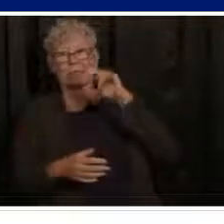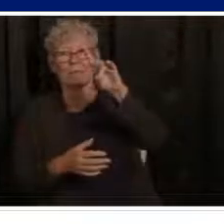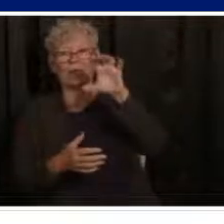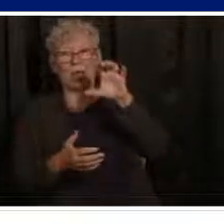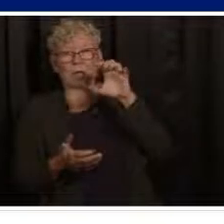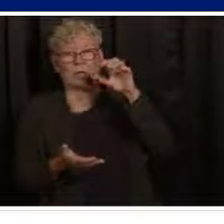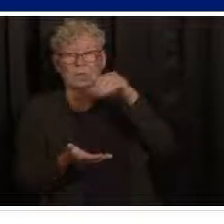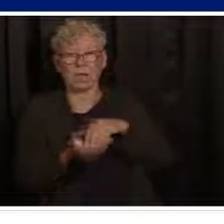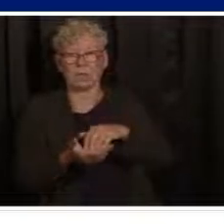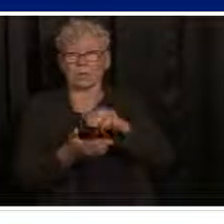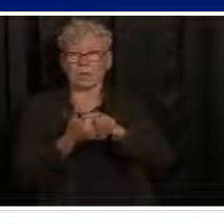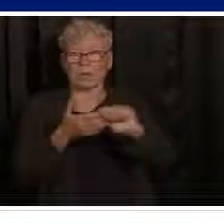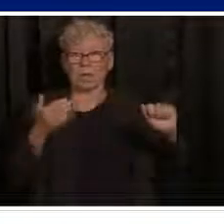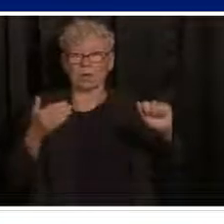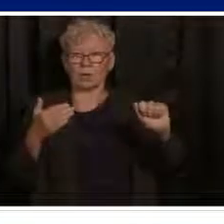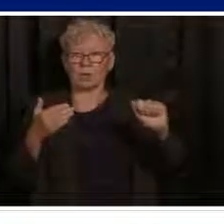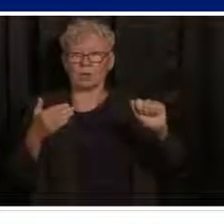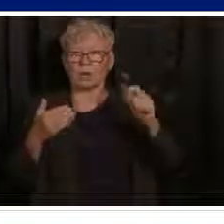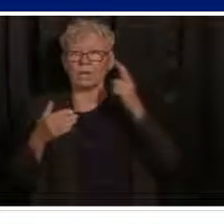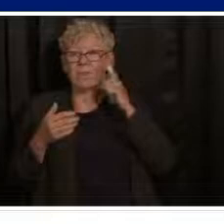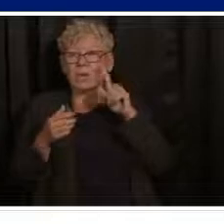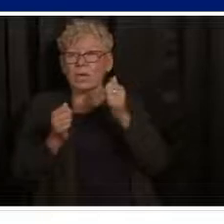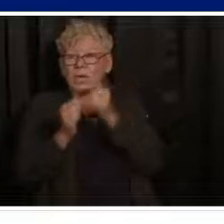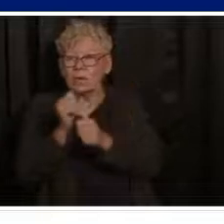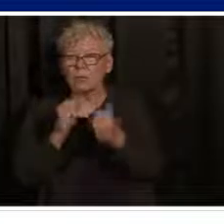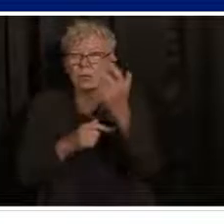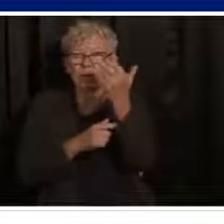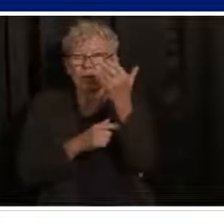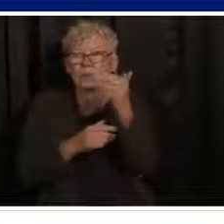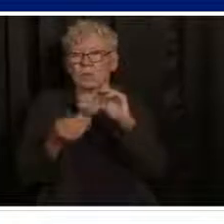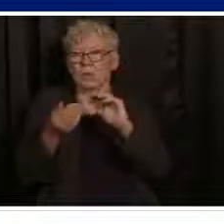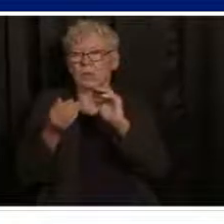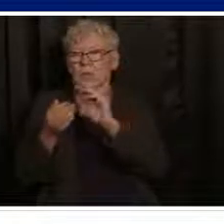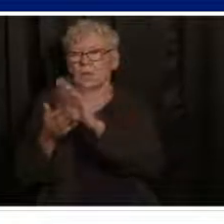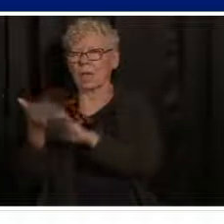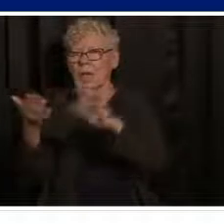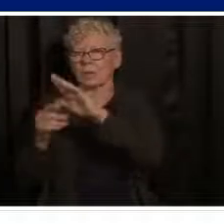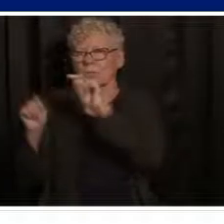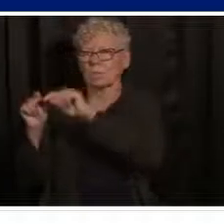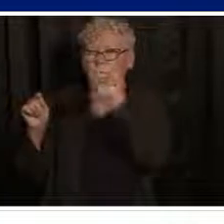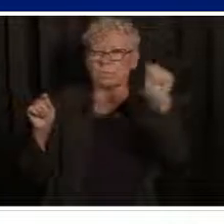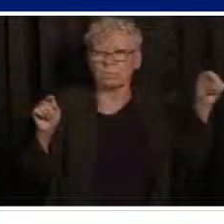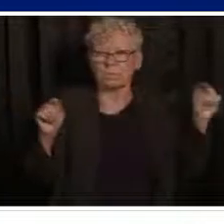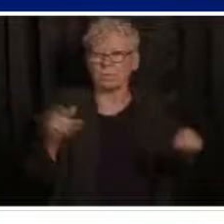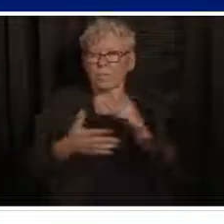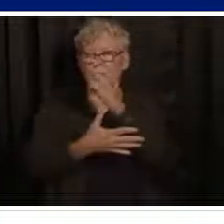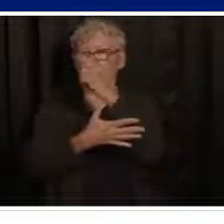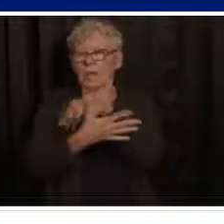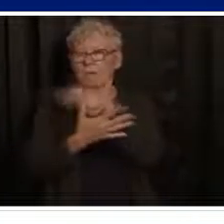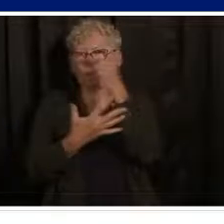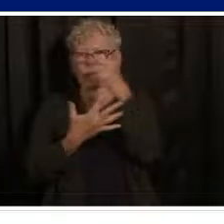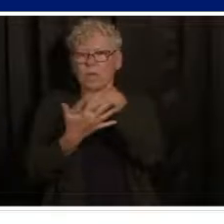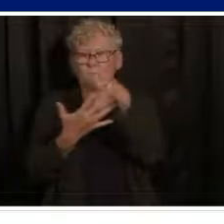going to be able to offer at each of our thirteen colleges, five $1000 scholarships and then system wide. We're going